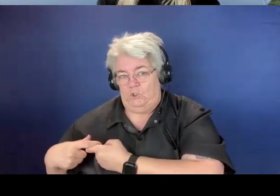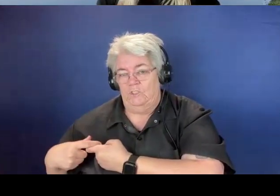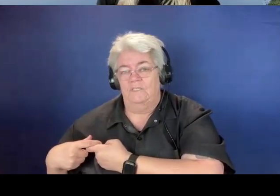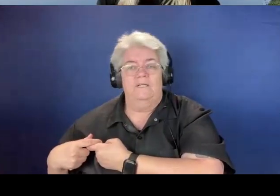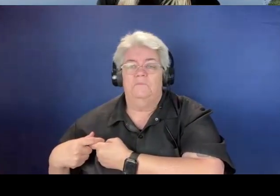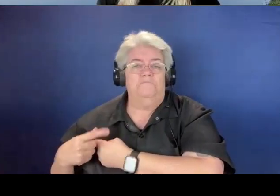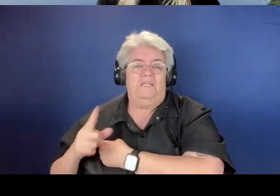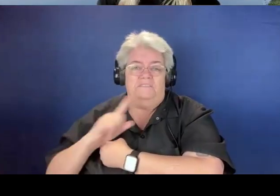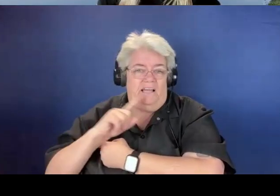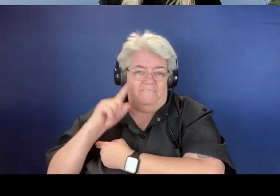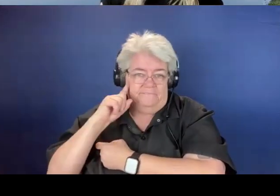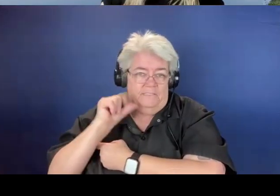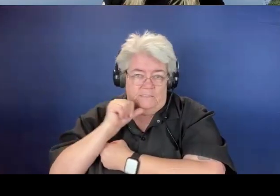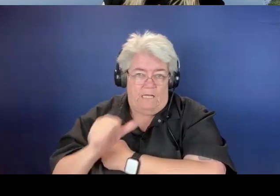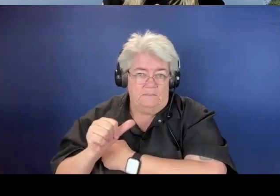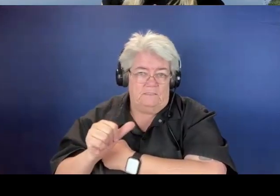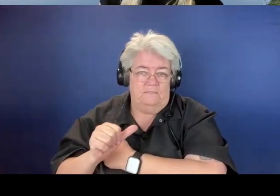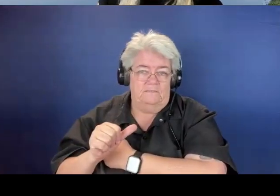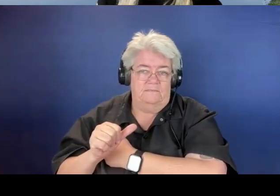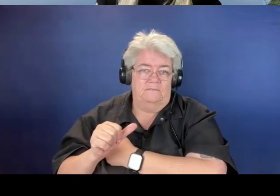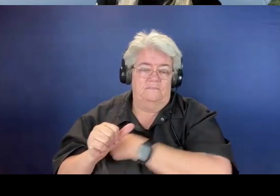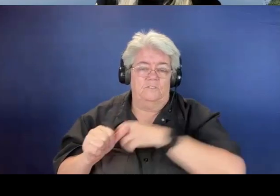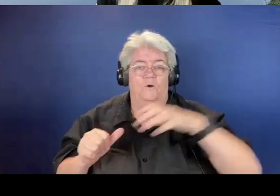for kids who are deaf and hard of hearing.